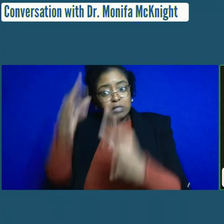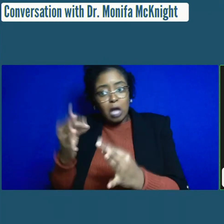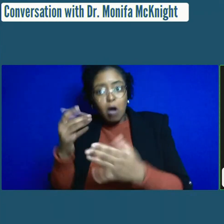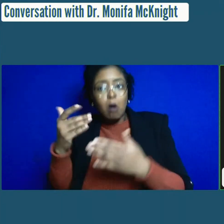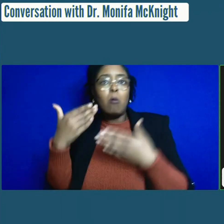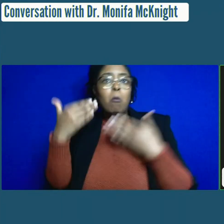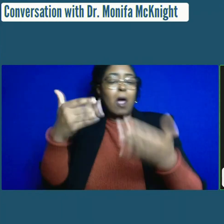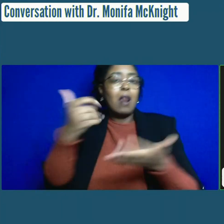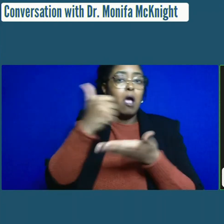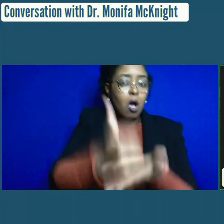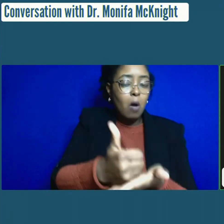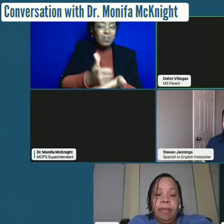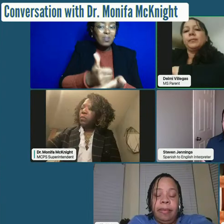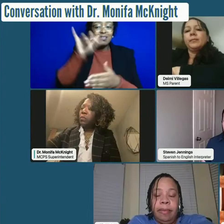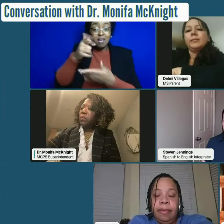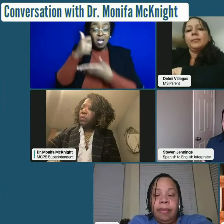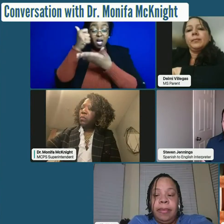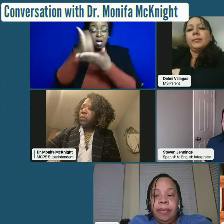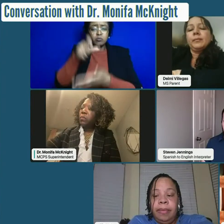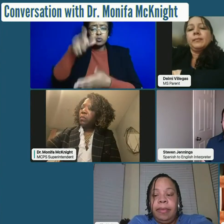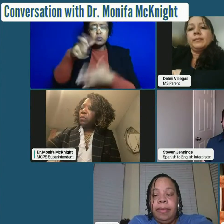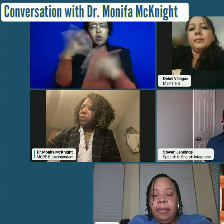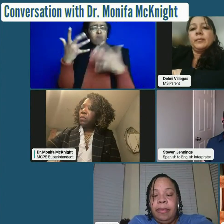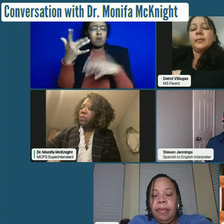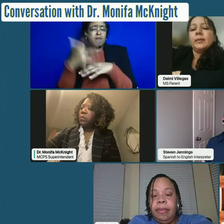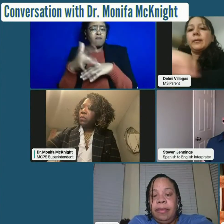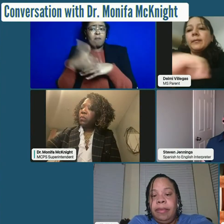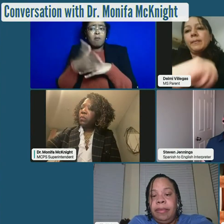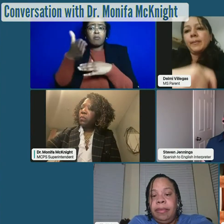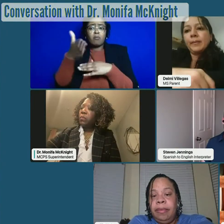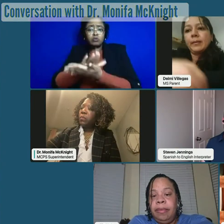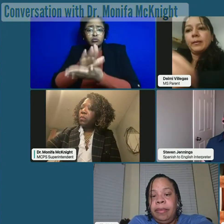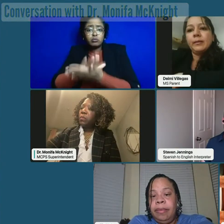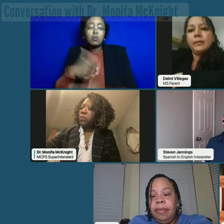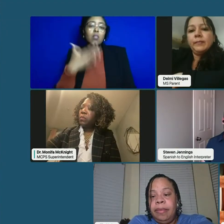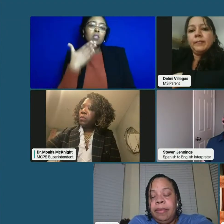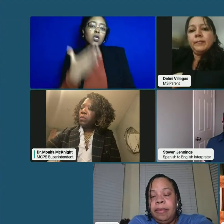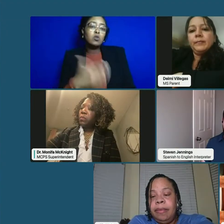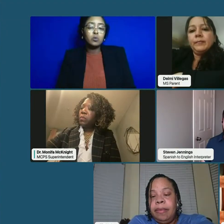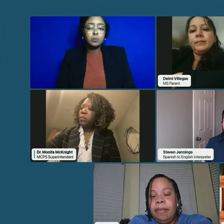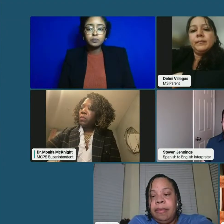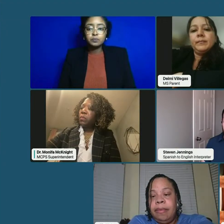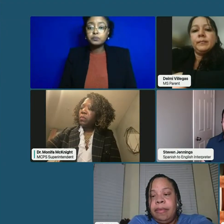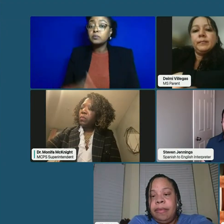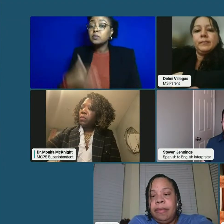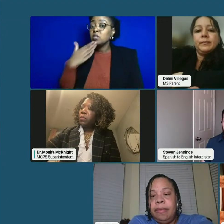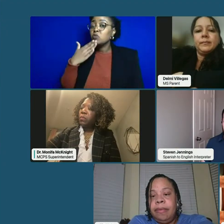after decided to help help should exist in our school.